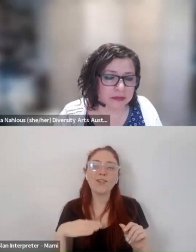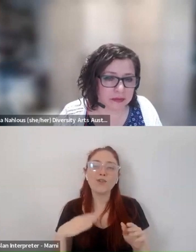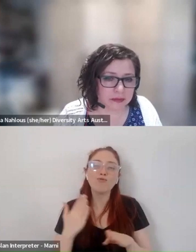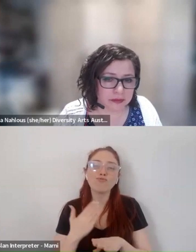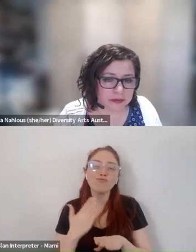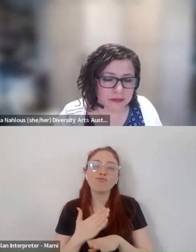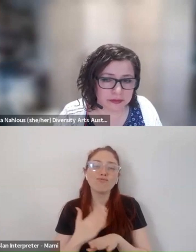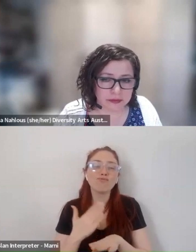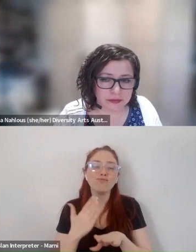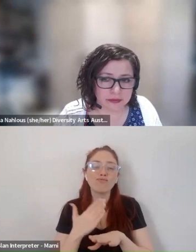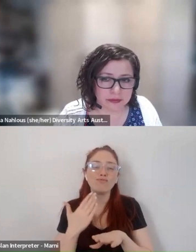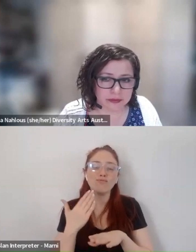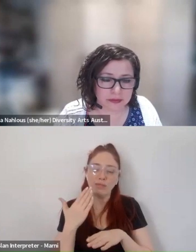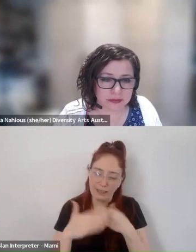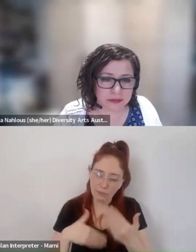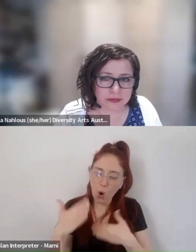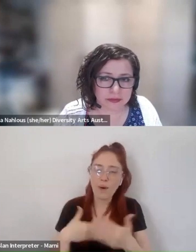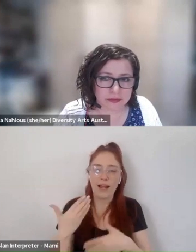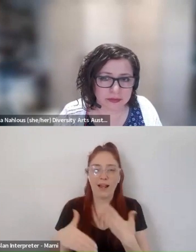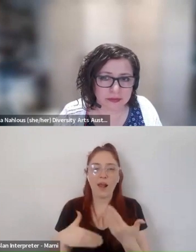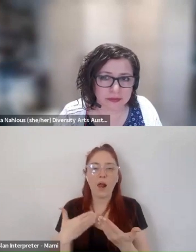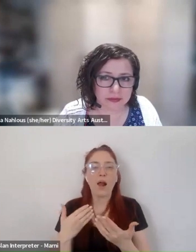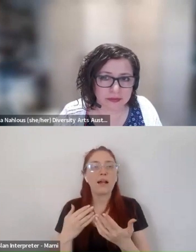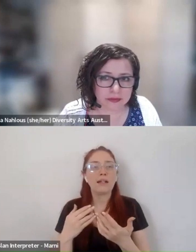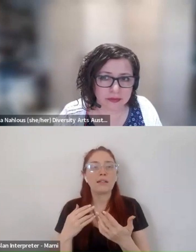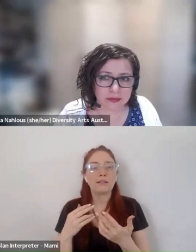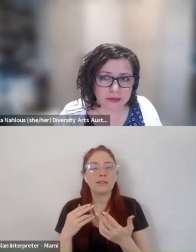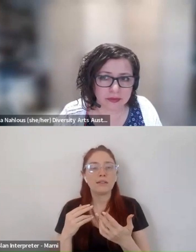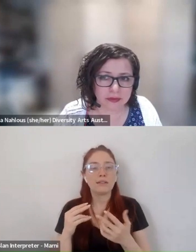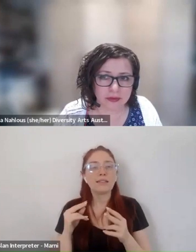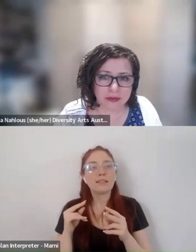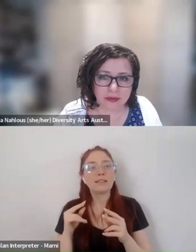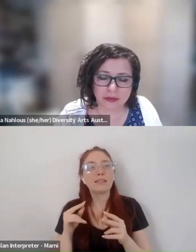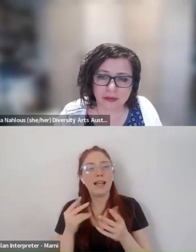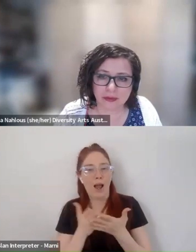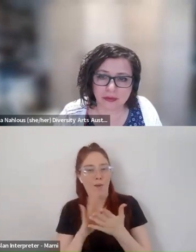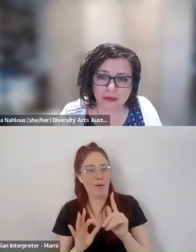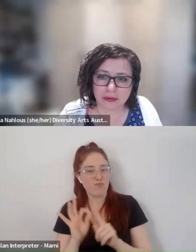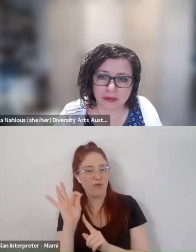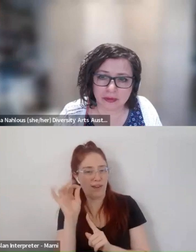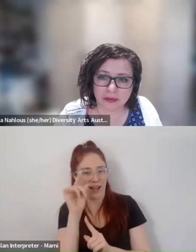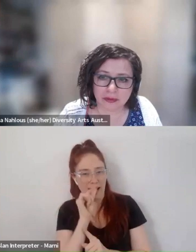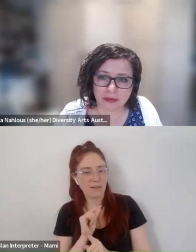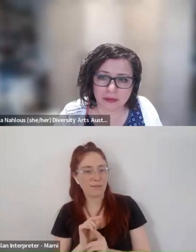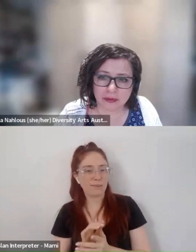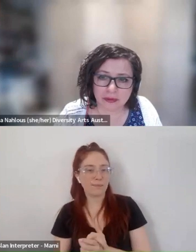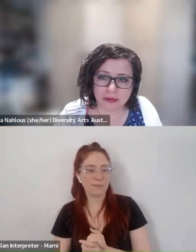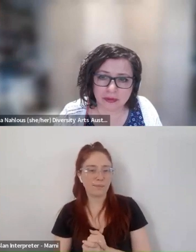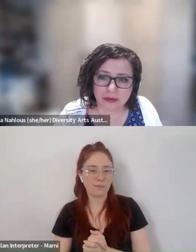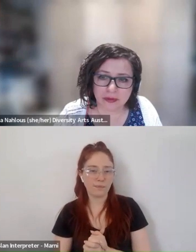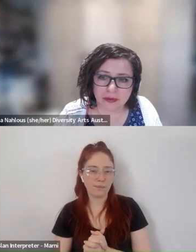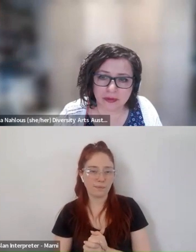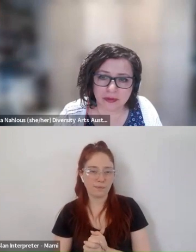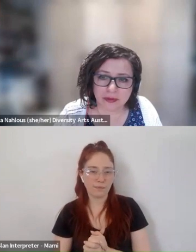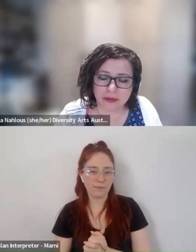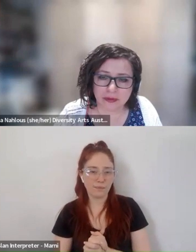look at some of the structural thing around and maybe that was the cooldowns emerald, you put it in the chat, but